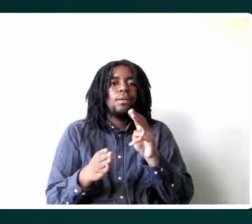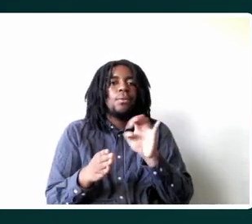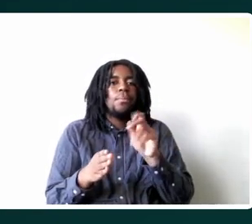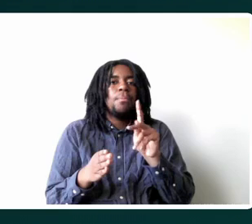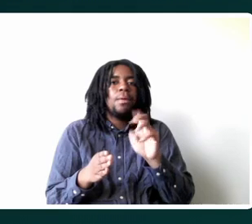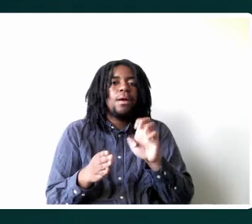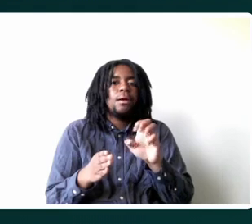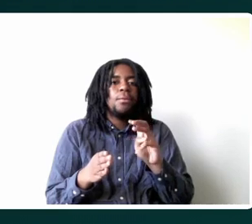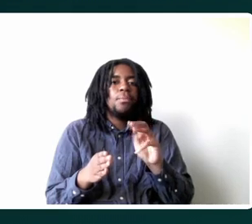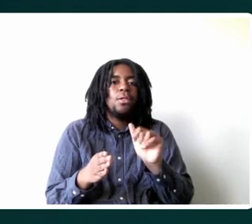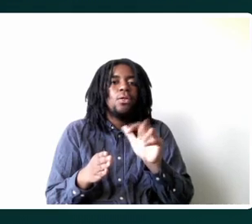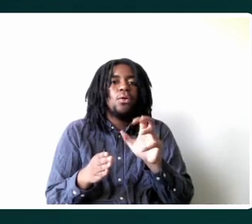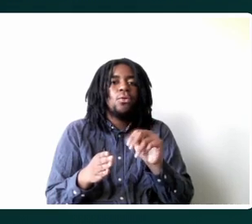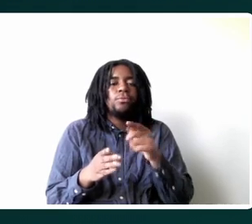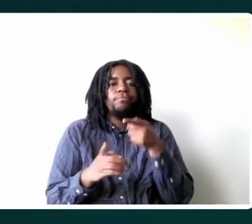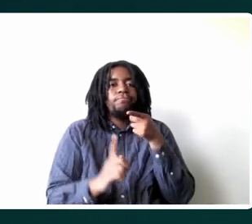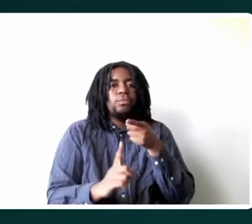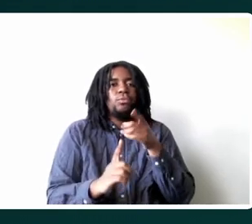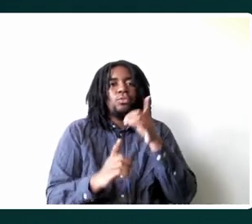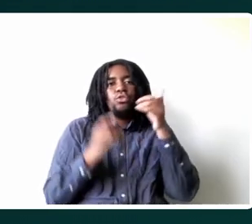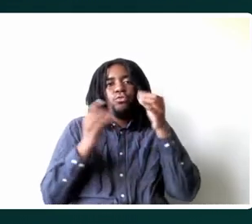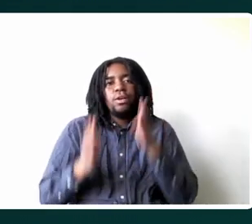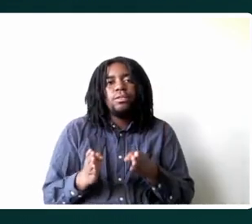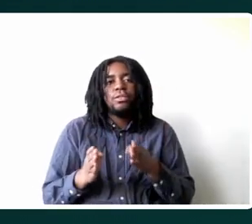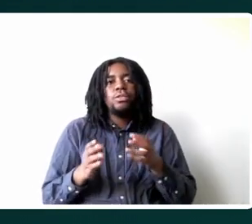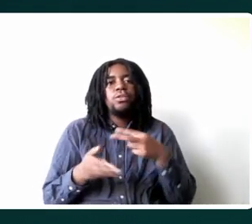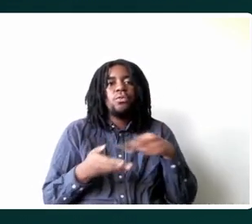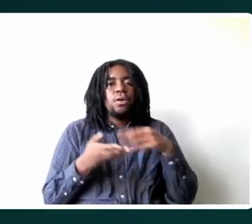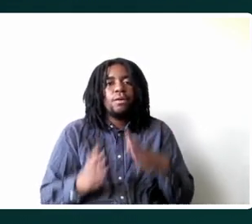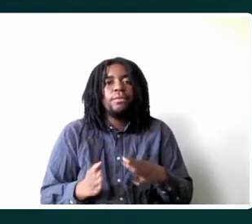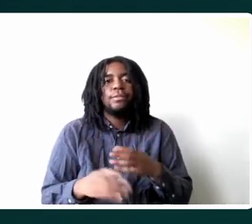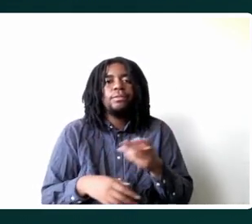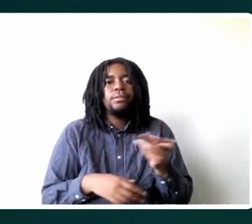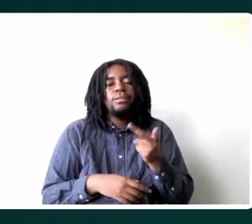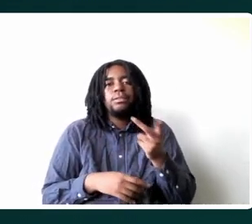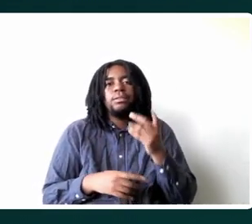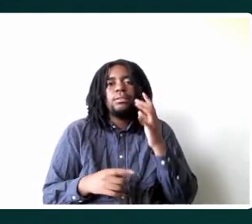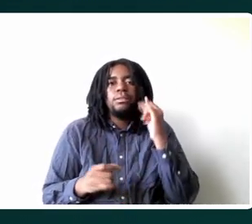And they had this idea of creating a public high school that could train young people in the arts,